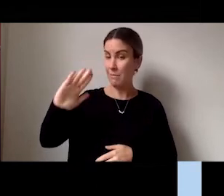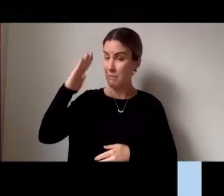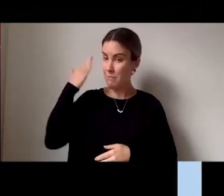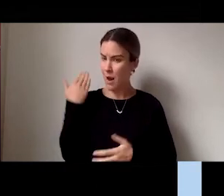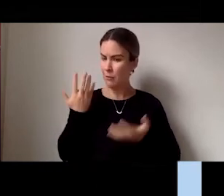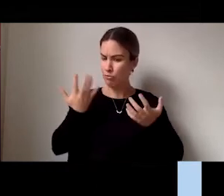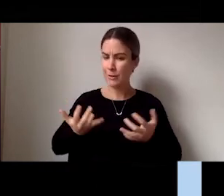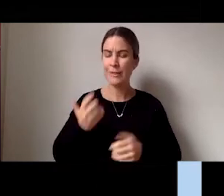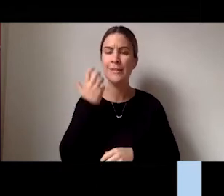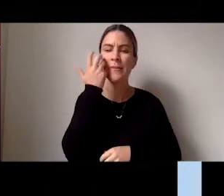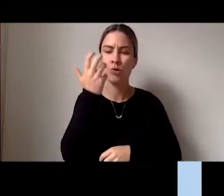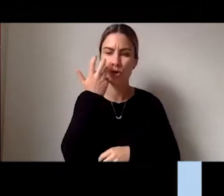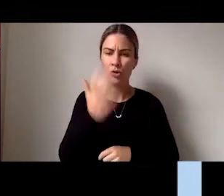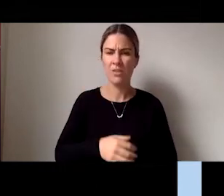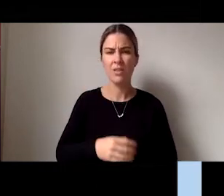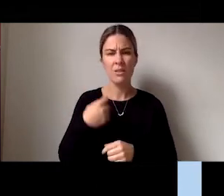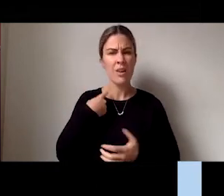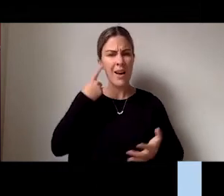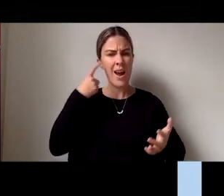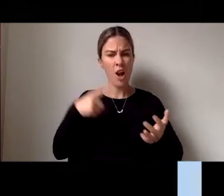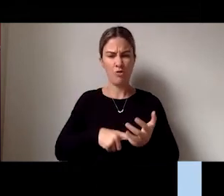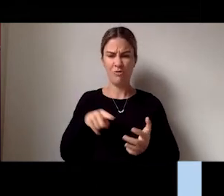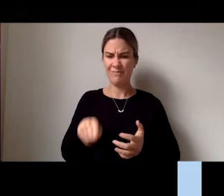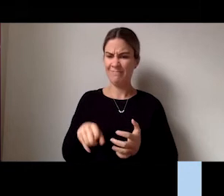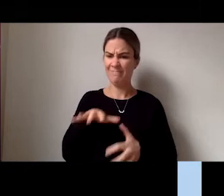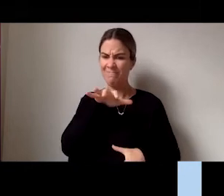that Aboriginal and Torres Strait Islander have resisted the